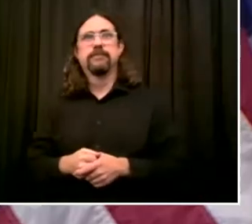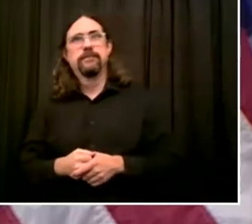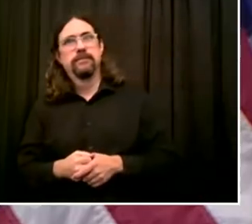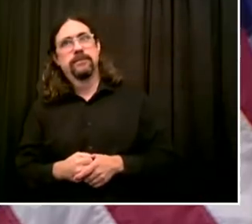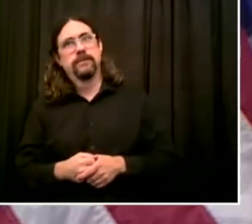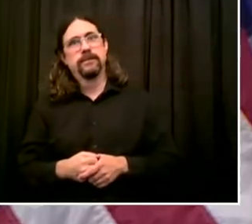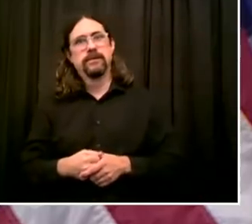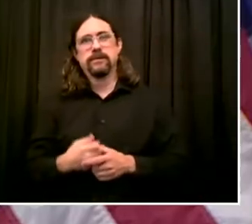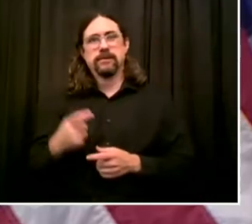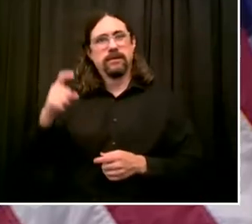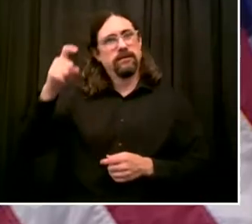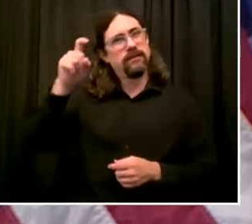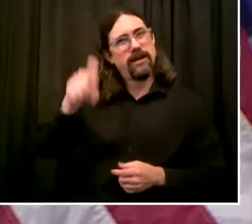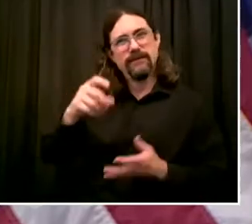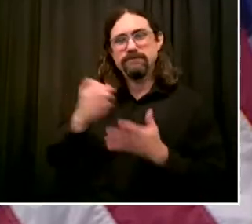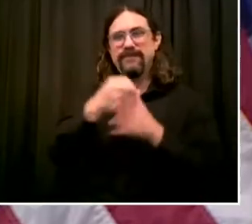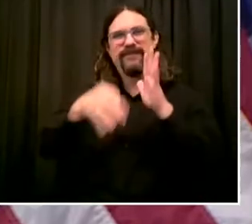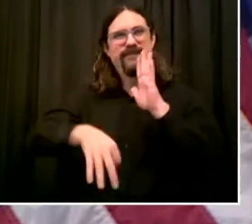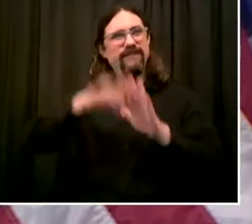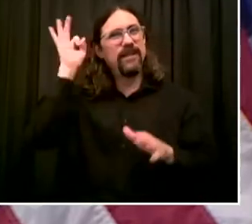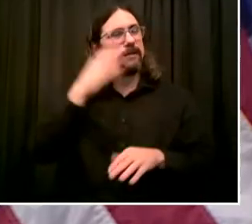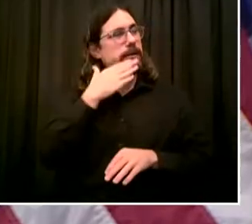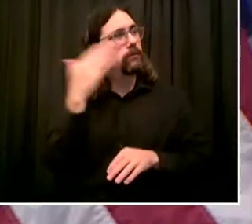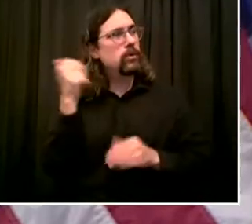SIGNATURE MOMENT FOR CHANGE AND REFORM AND FOR MILLIONS AND